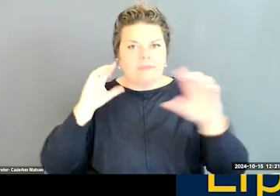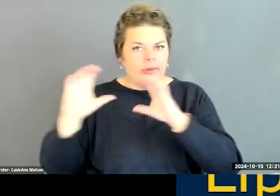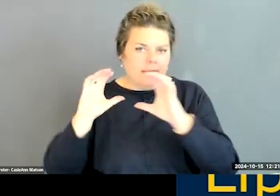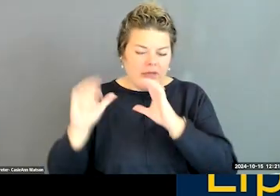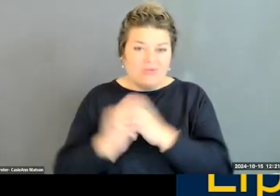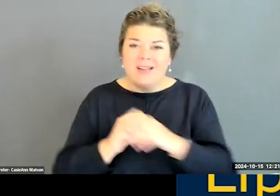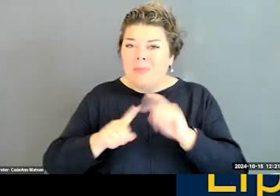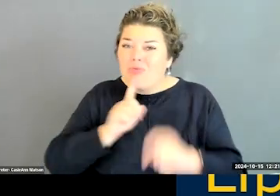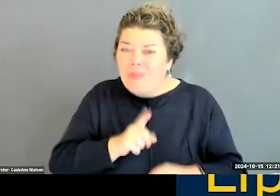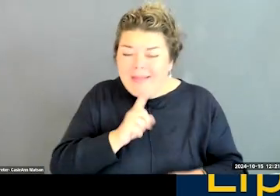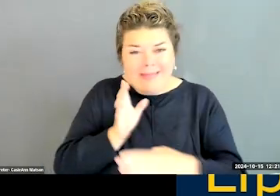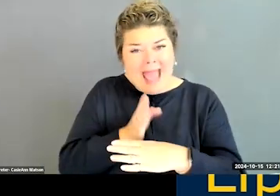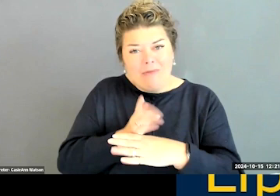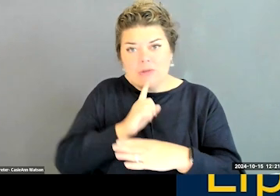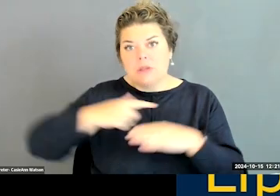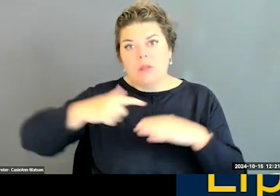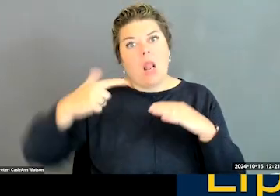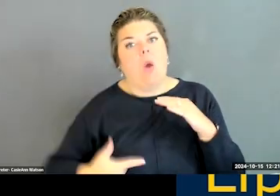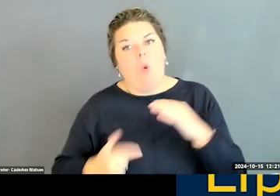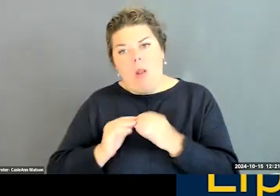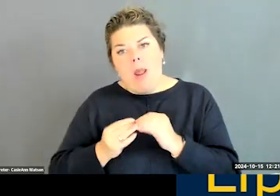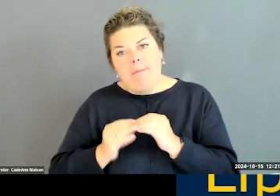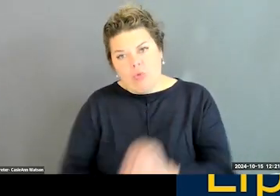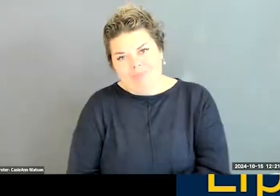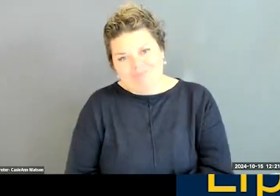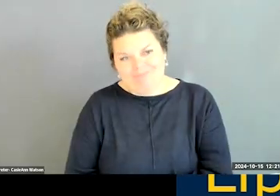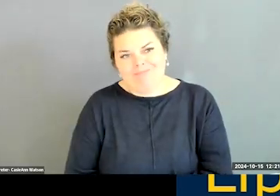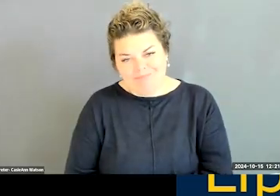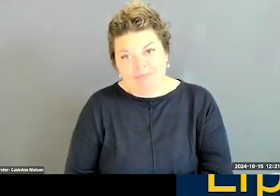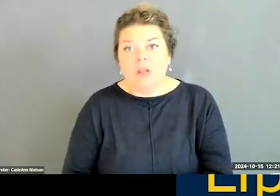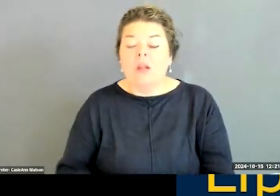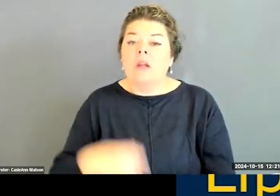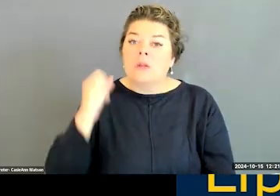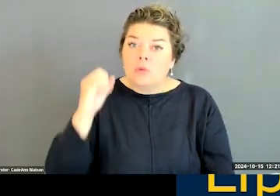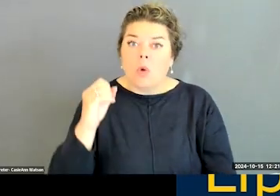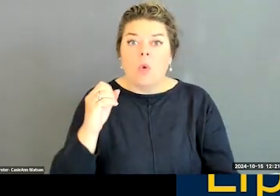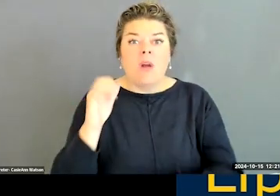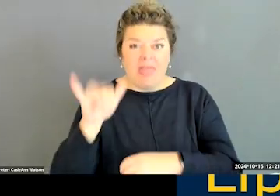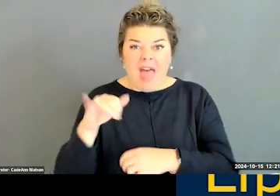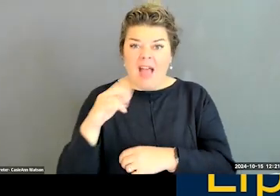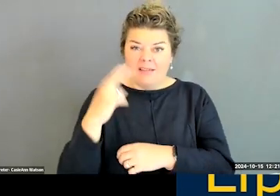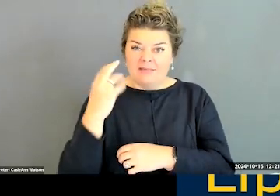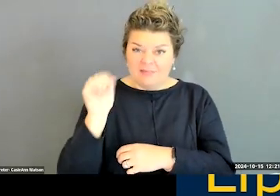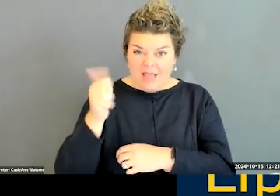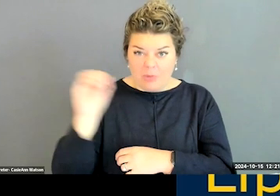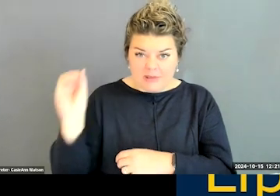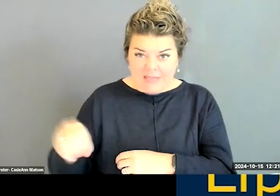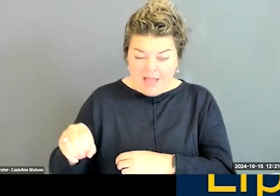but really the average is quite low. Because a visual of 10% was very difficult to create,